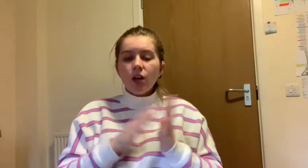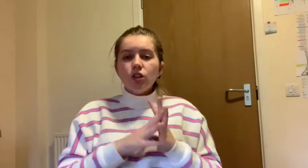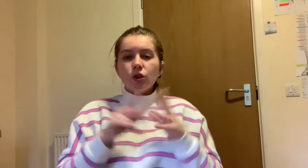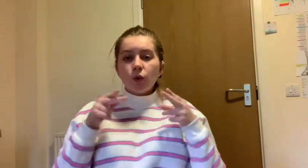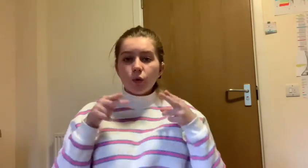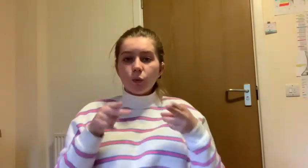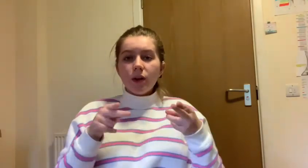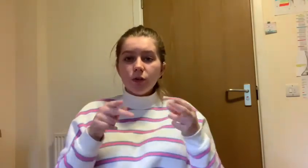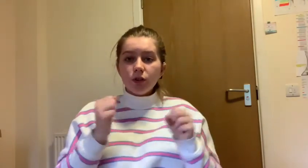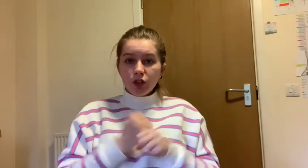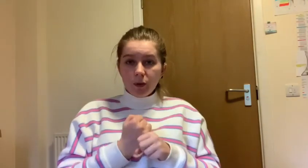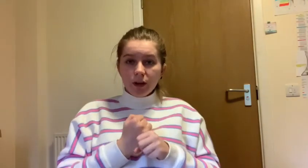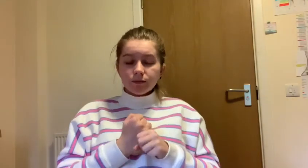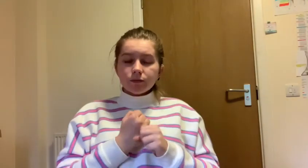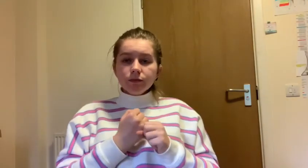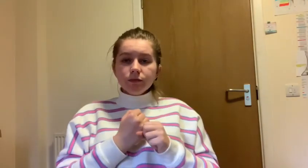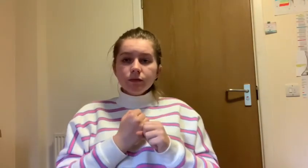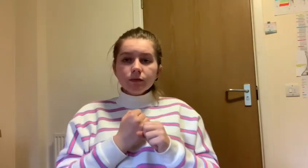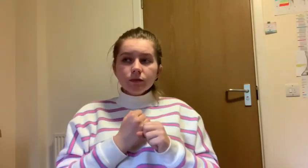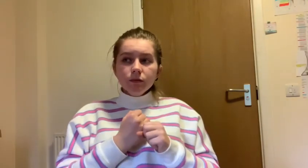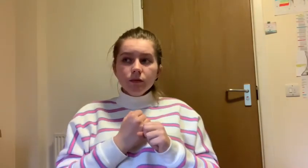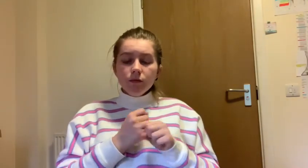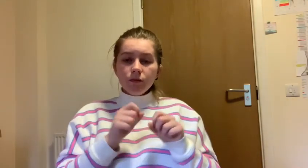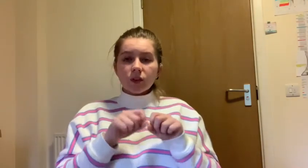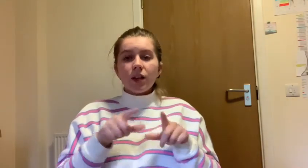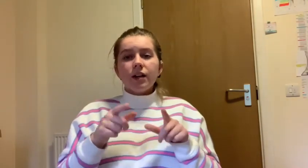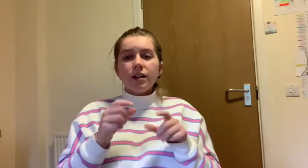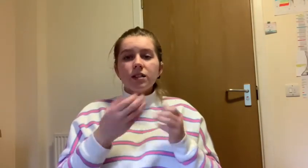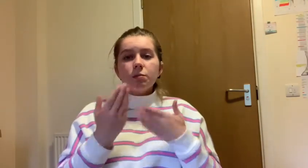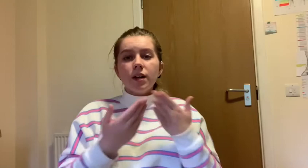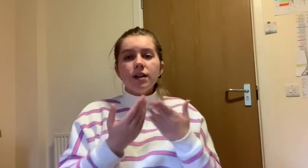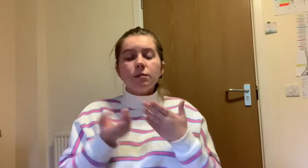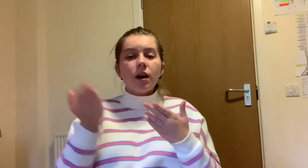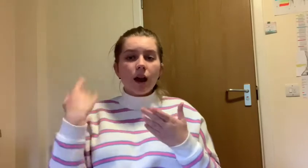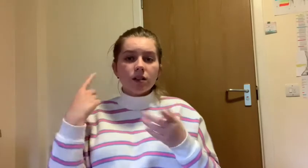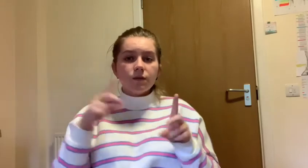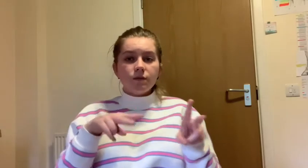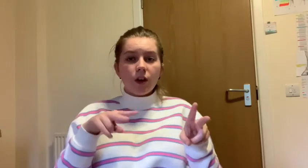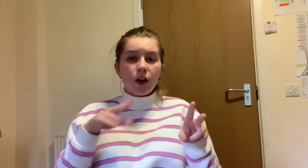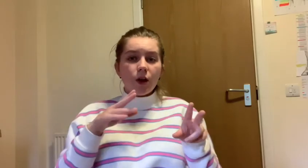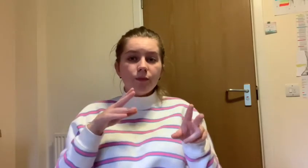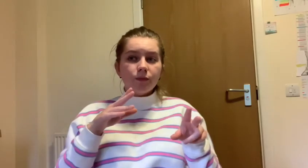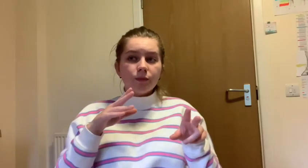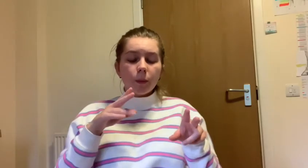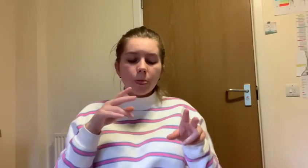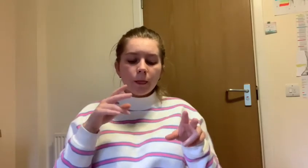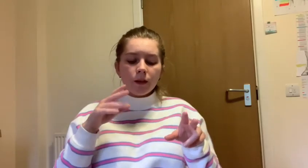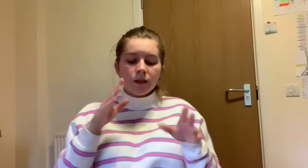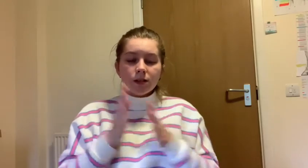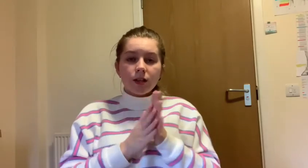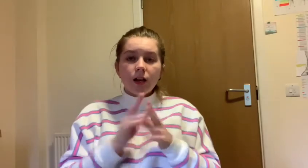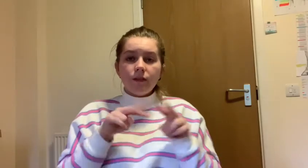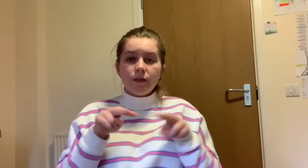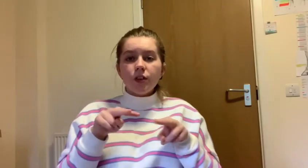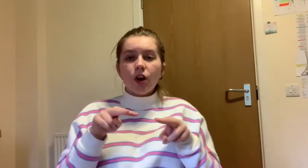So the way I am going to do it like how I explained in my last signing video,